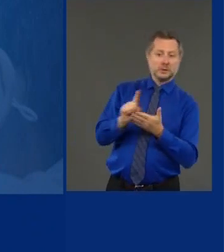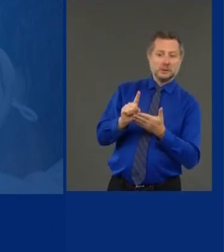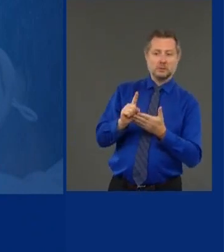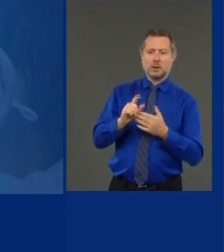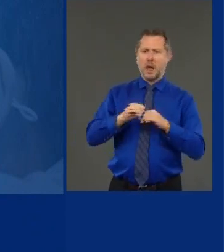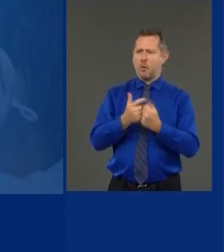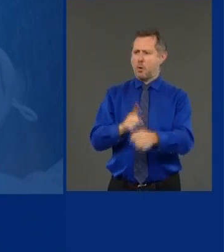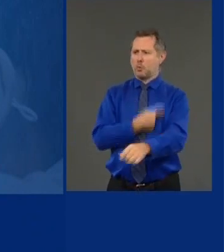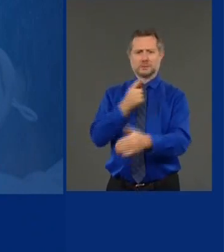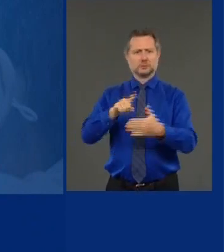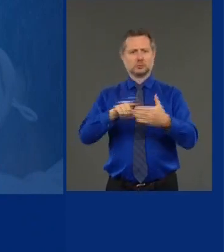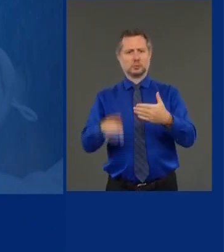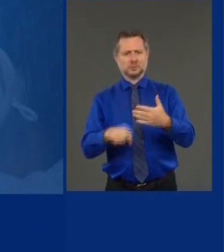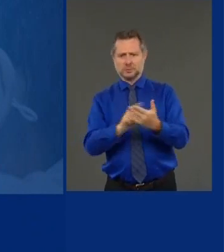TURN AROUND THE TESTS?